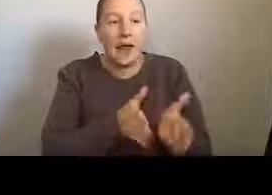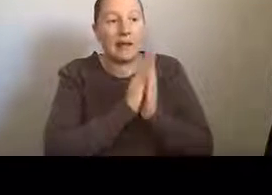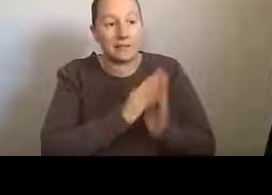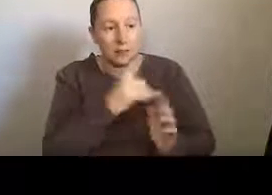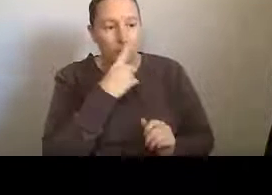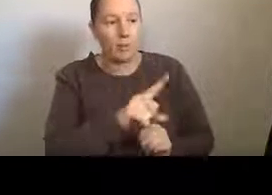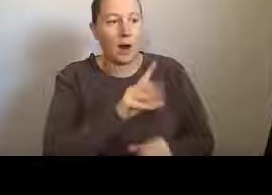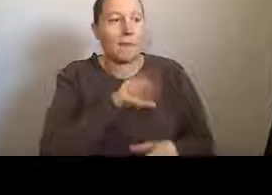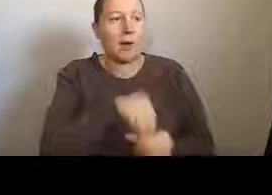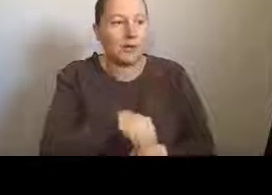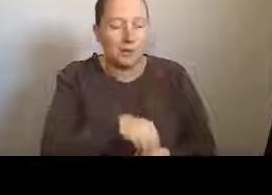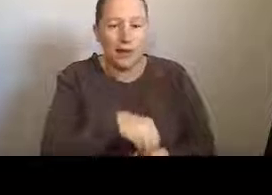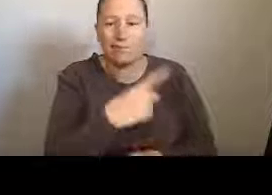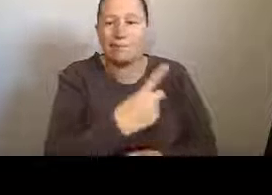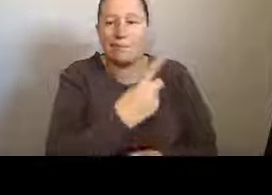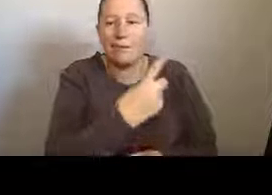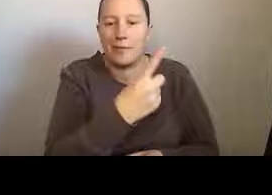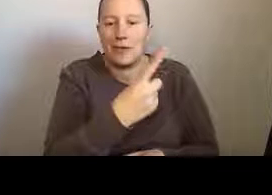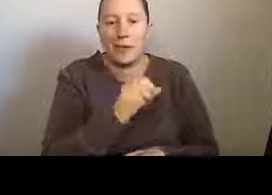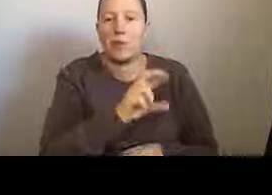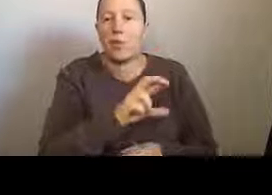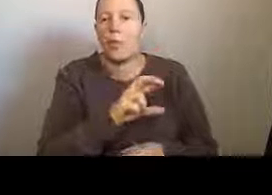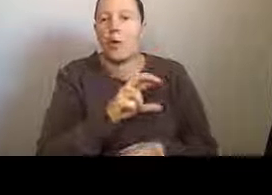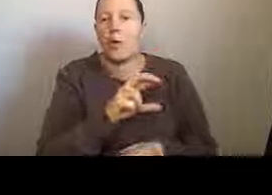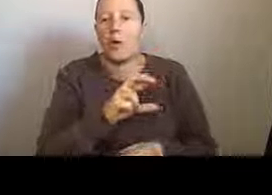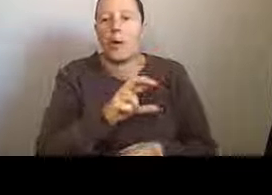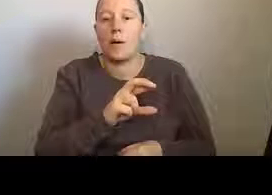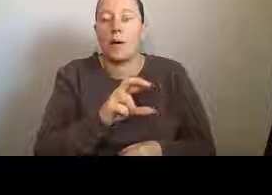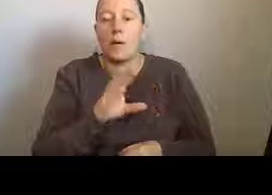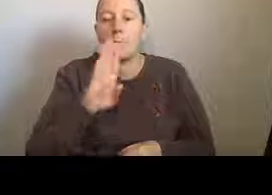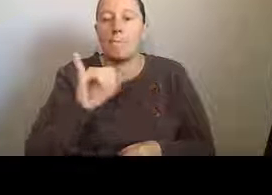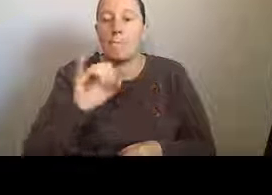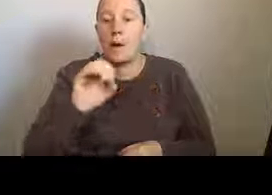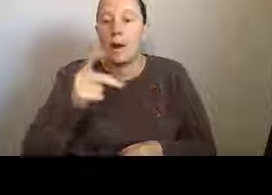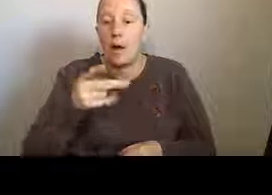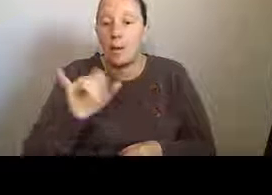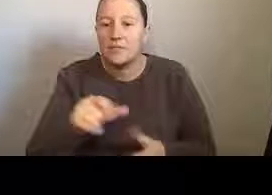or doing some things on them, like taking a biopsy or some blood samples, et cetera.